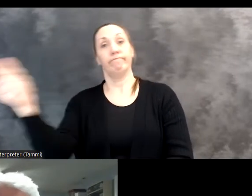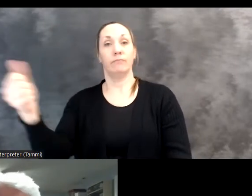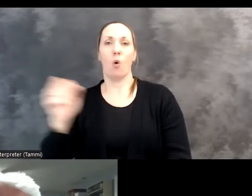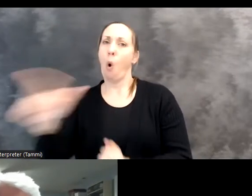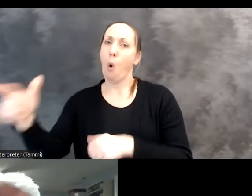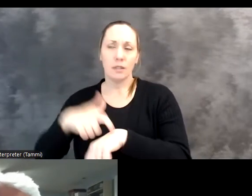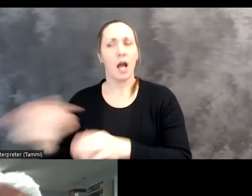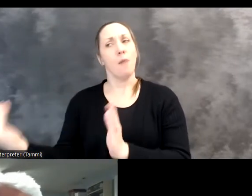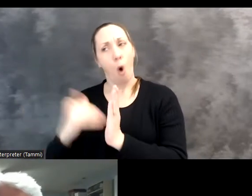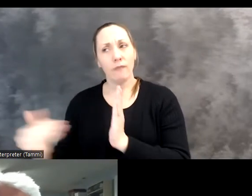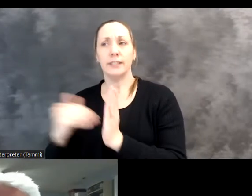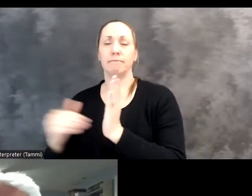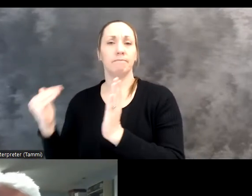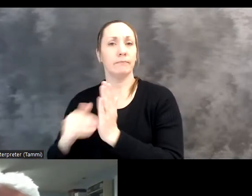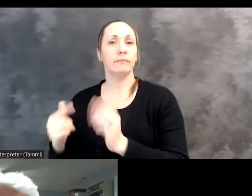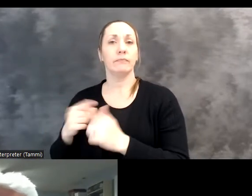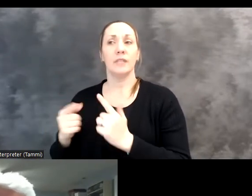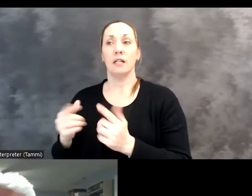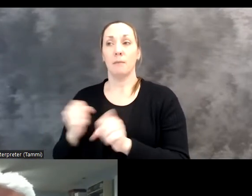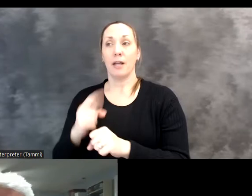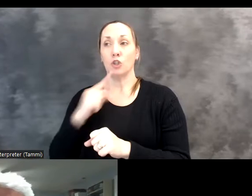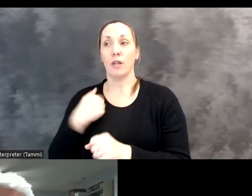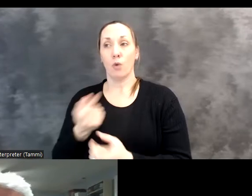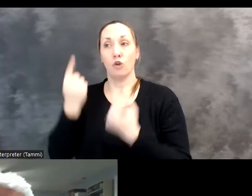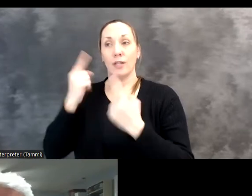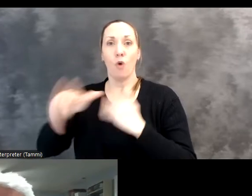continue to be part of the other and talk to the other all the time,